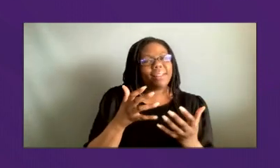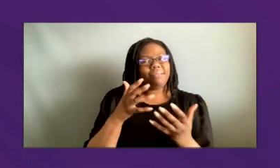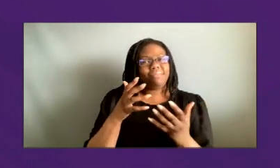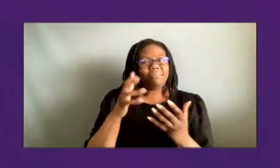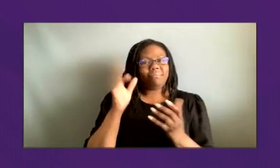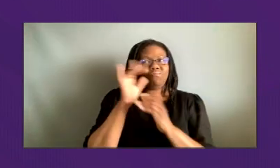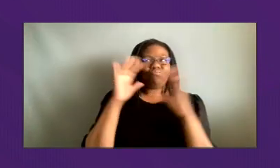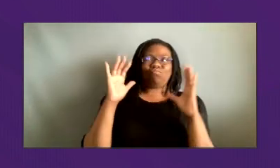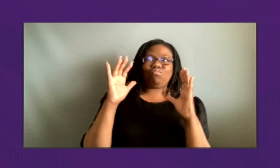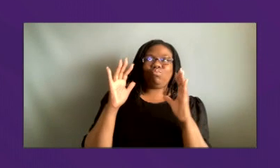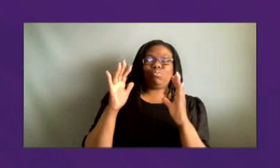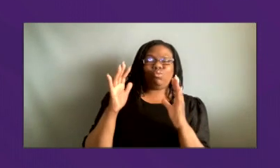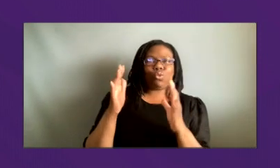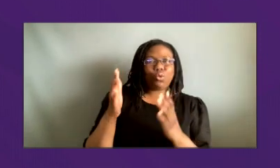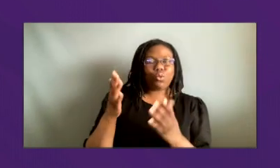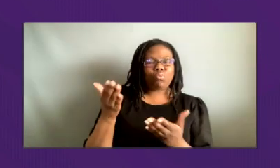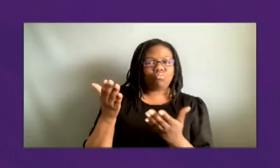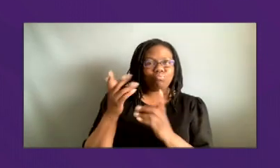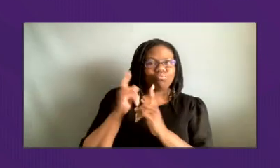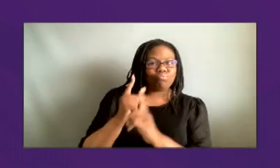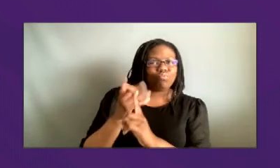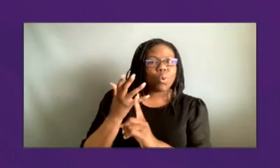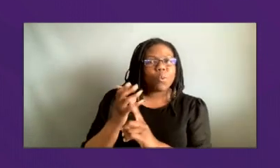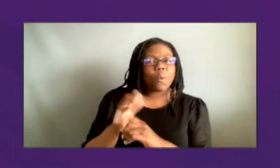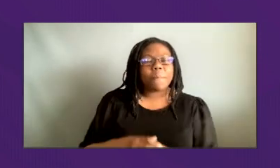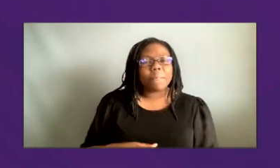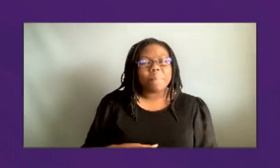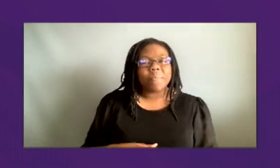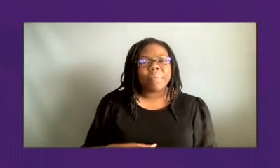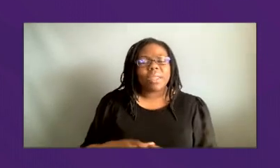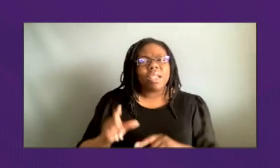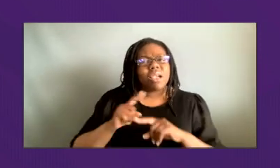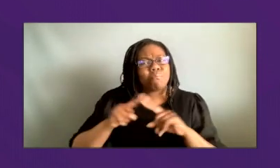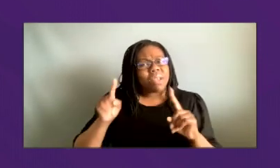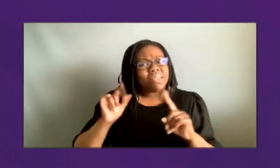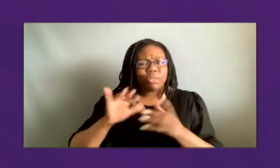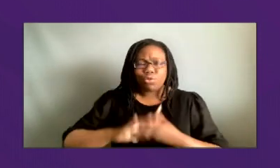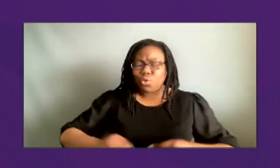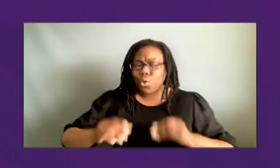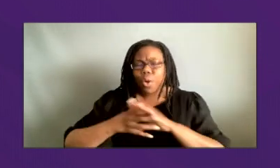that the country came about at a great expense to Native peoples. It also mentions that the actual